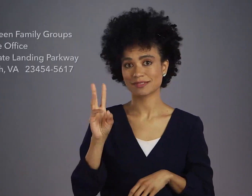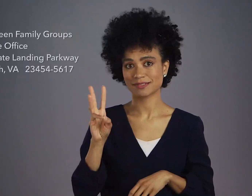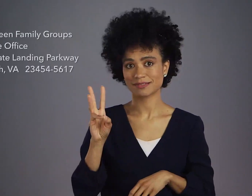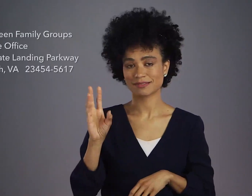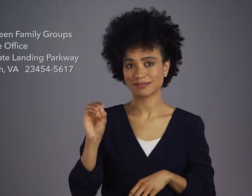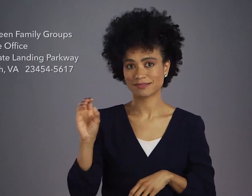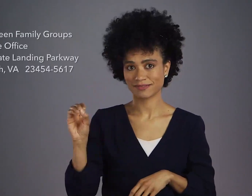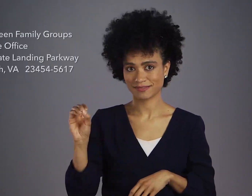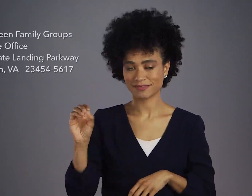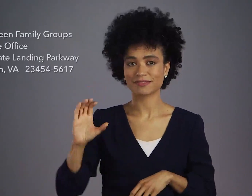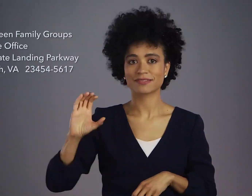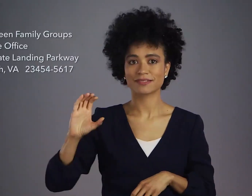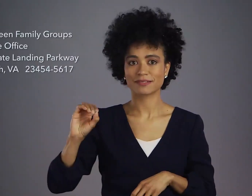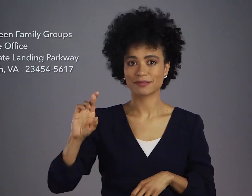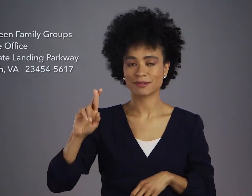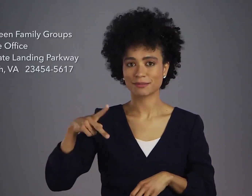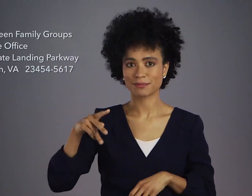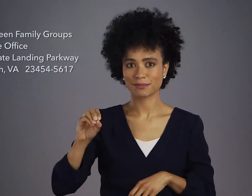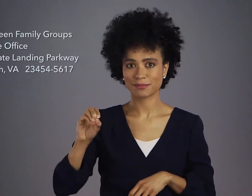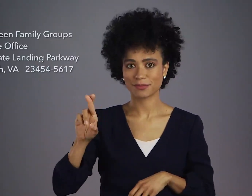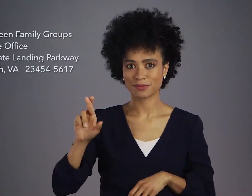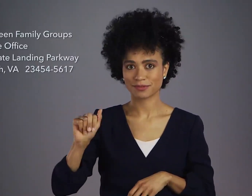1600 Corporate Landing Parkway,